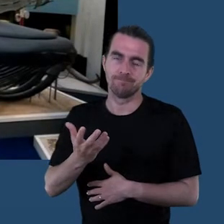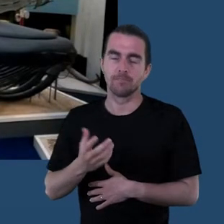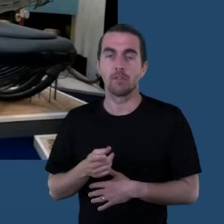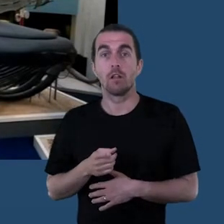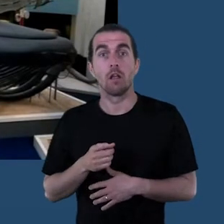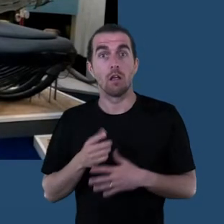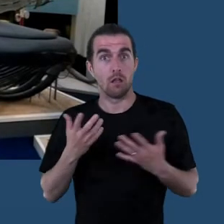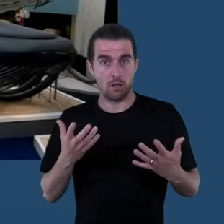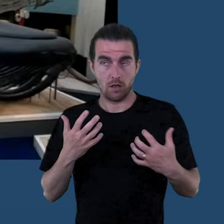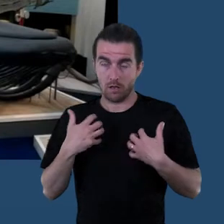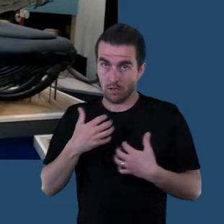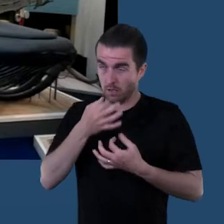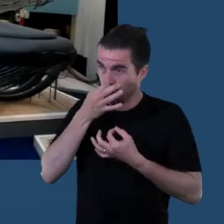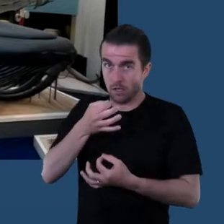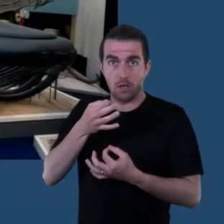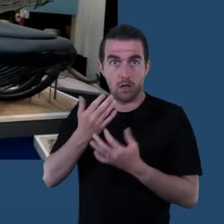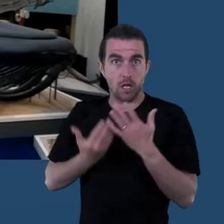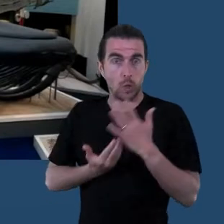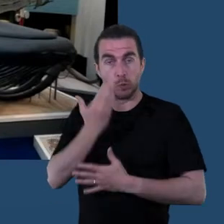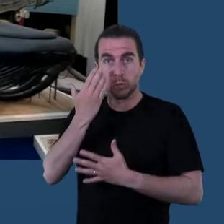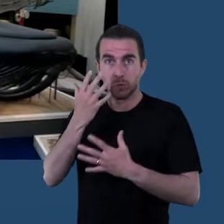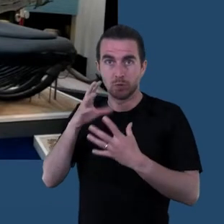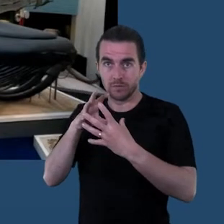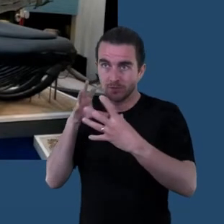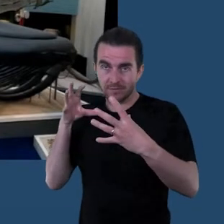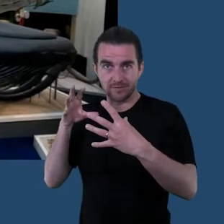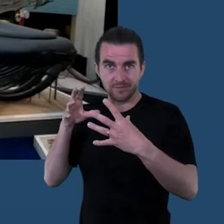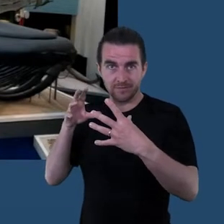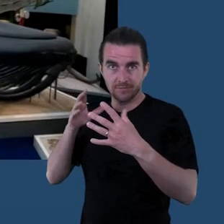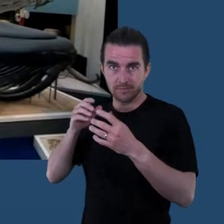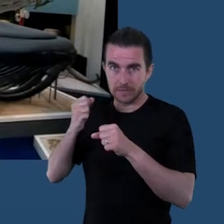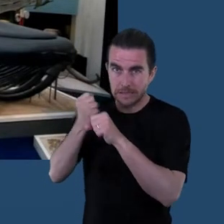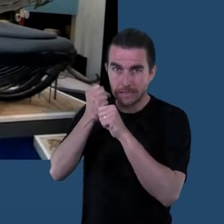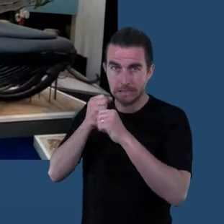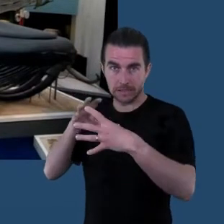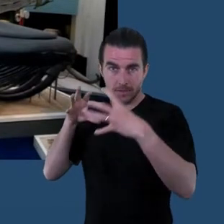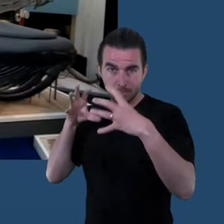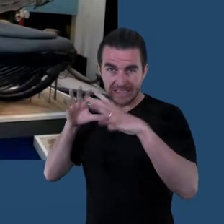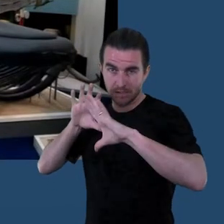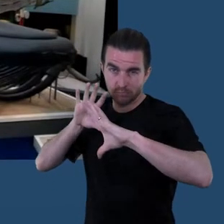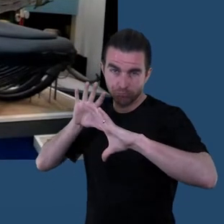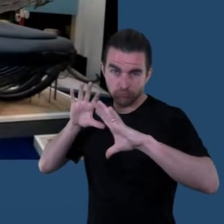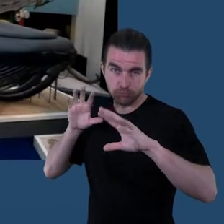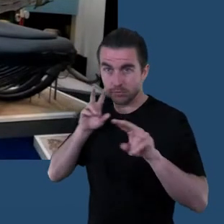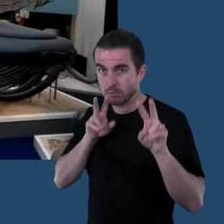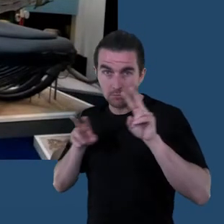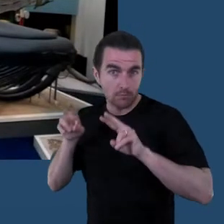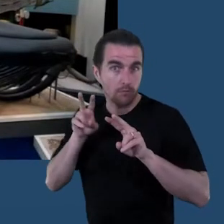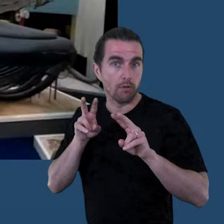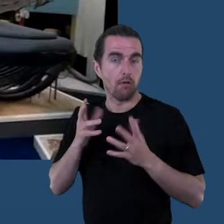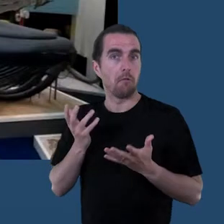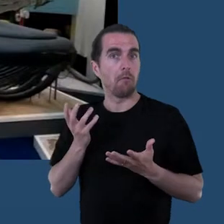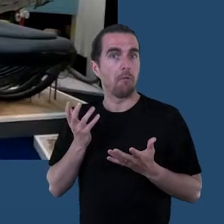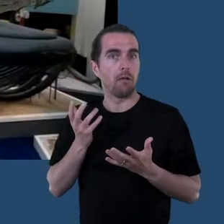It's certainly a striking model. And yeah, interesting to see how the appearance of it was impacted by